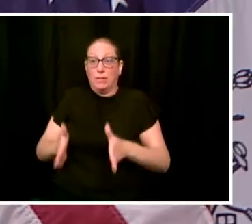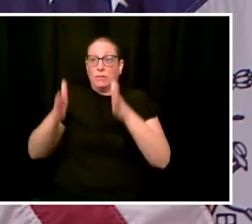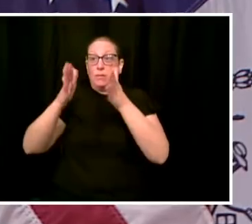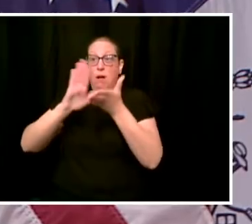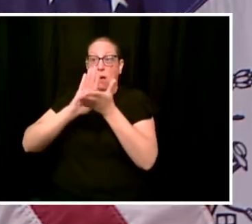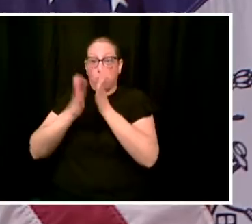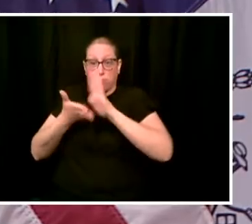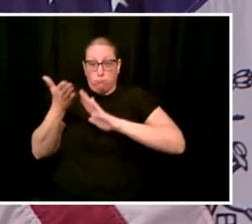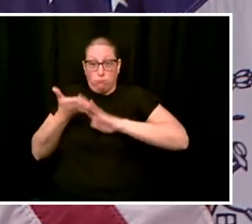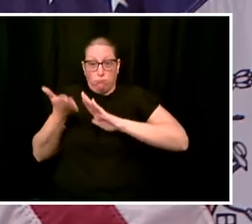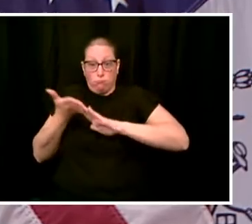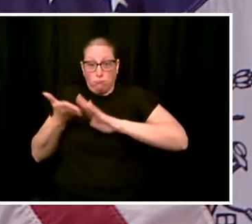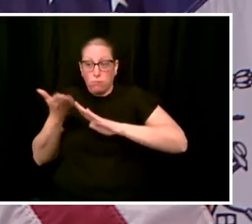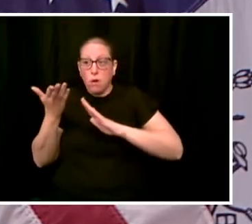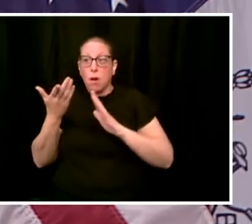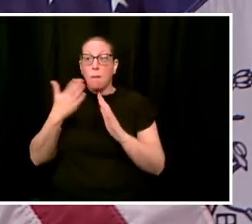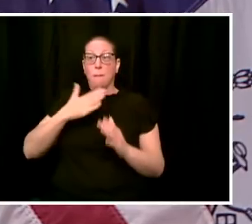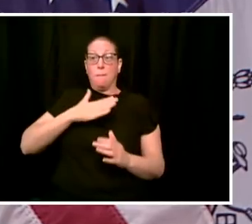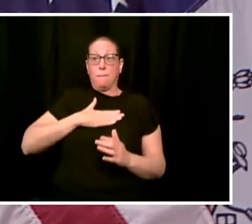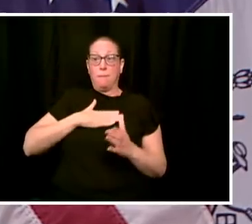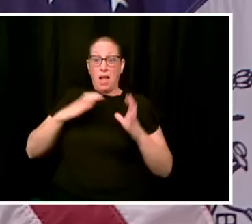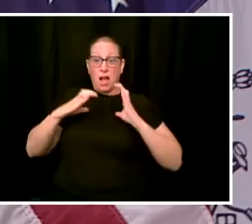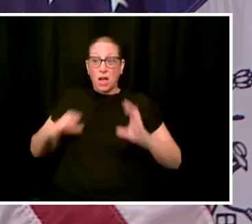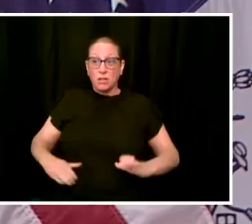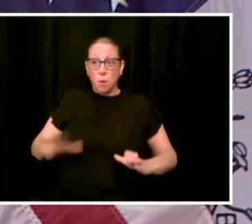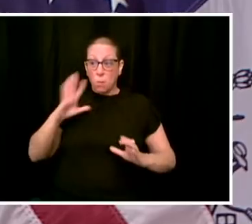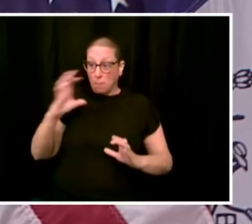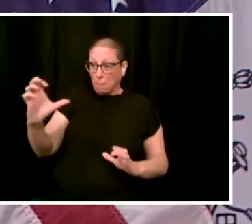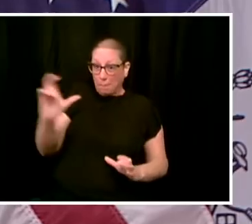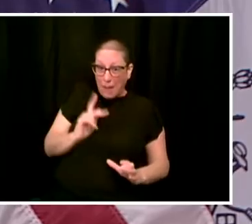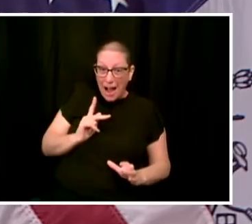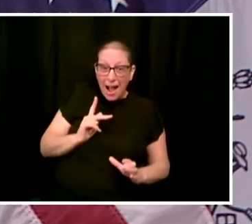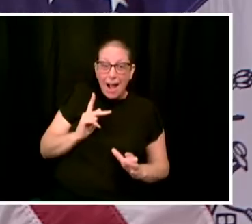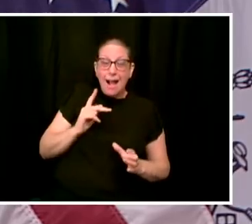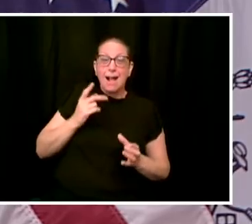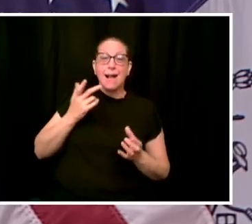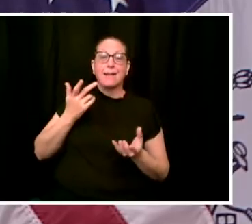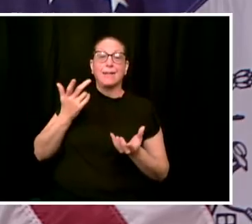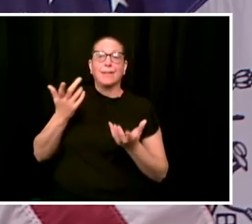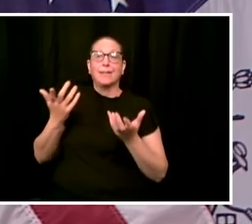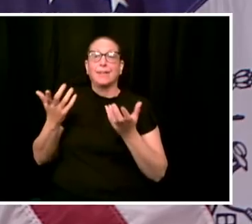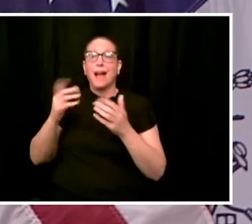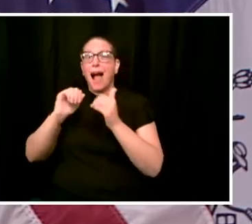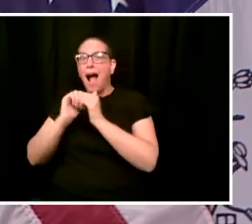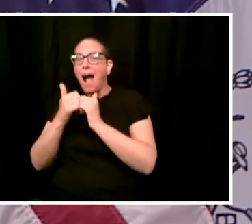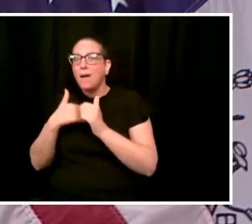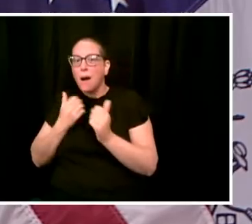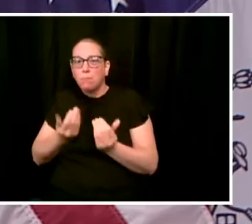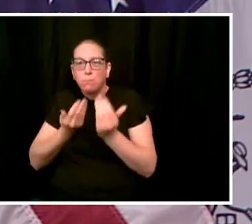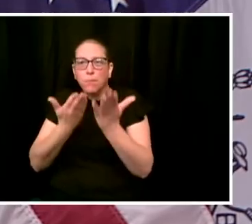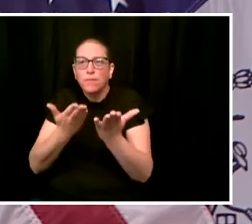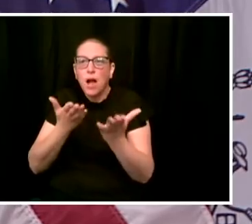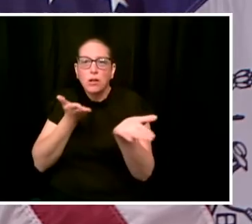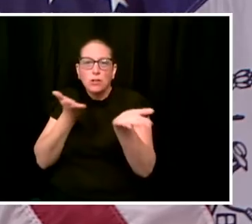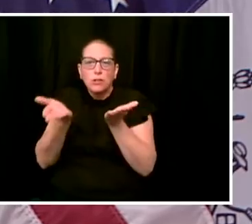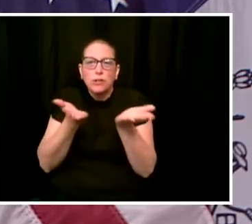WHAT WILL HAPPEN